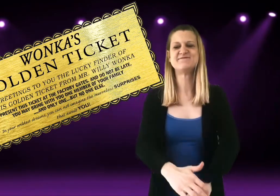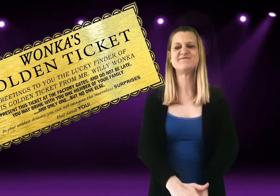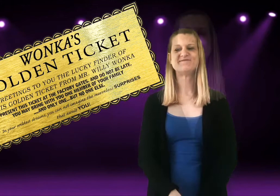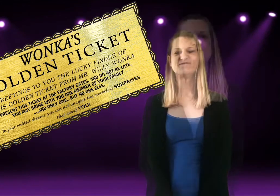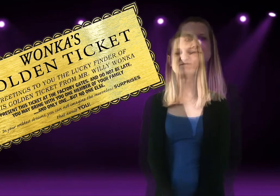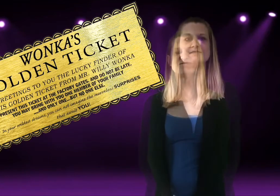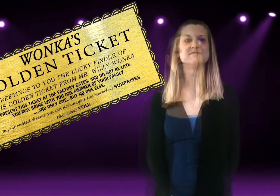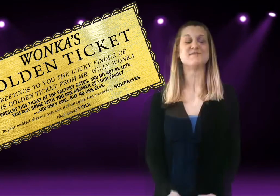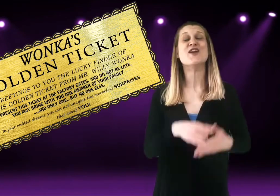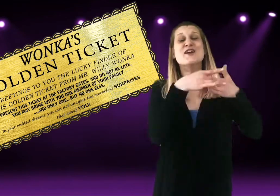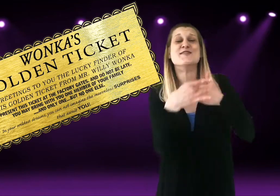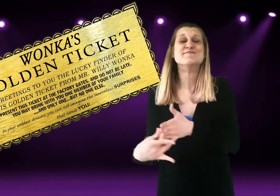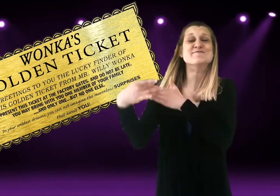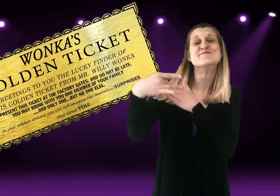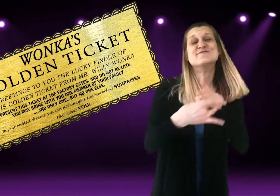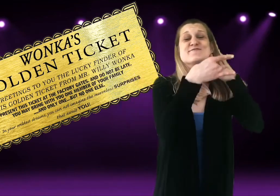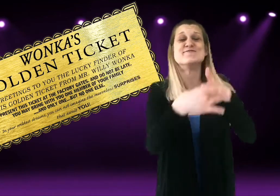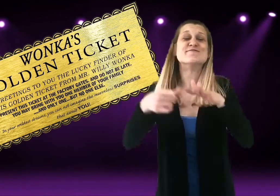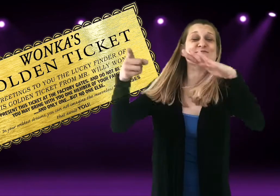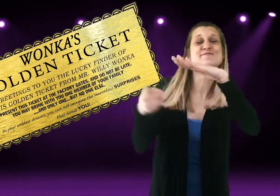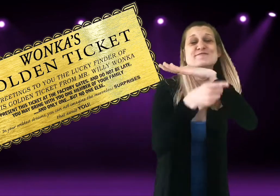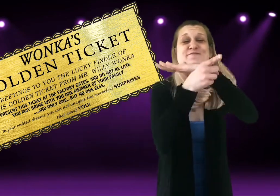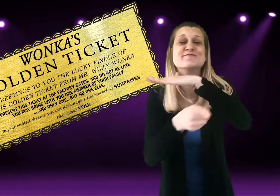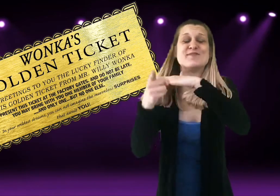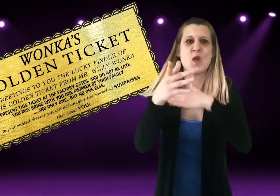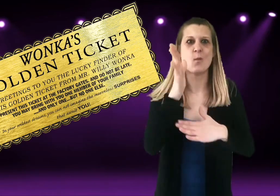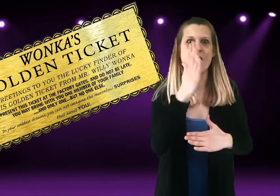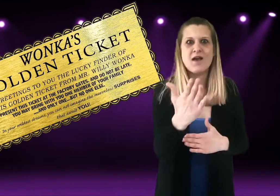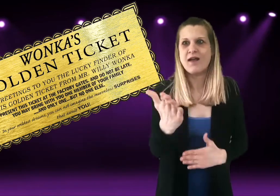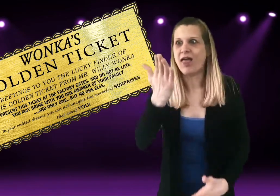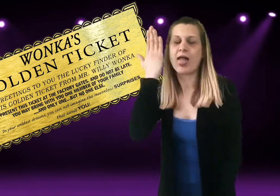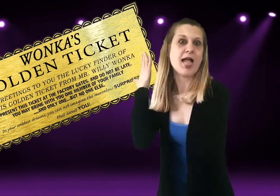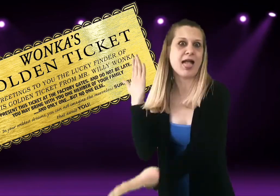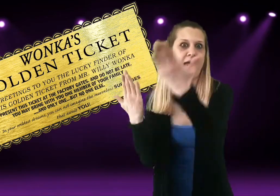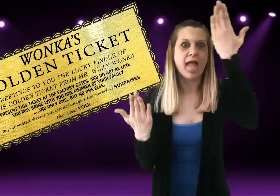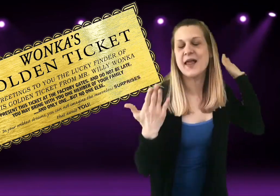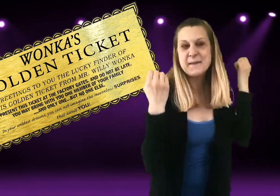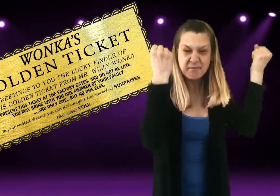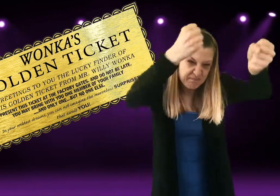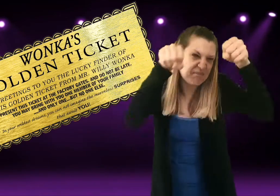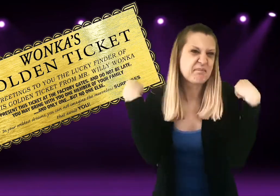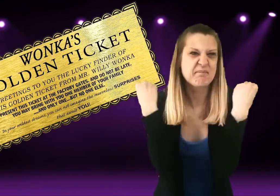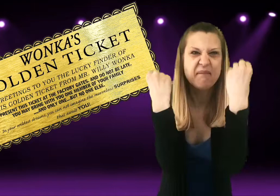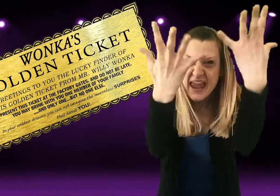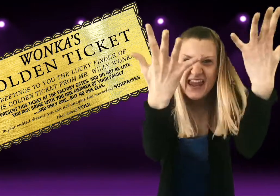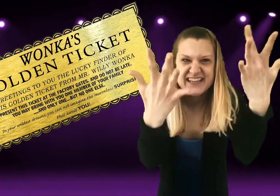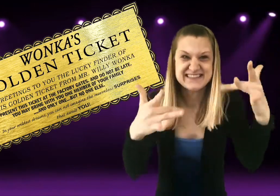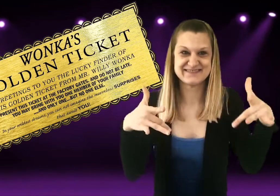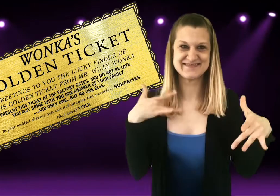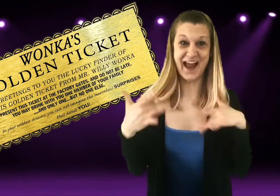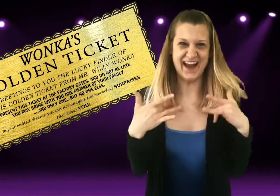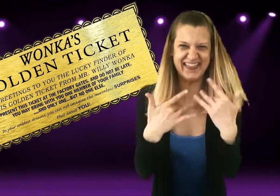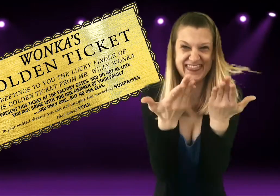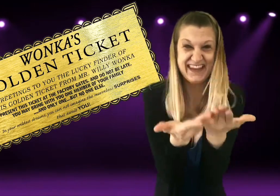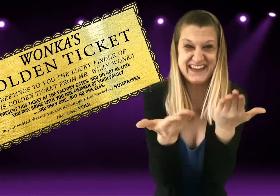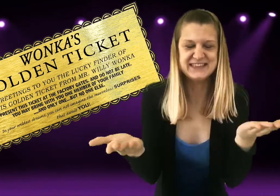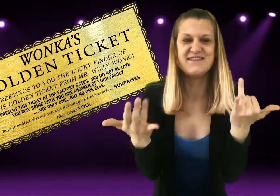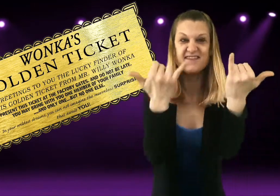In our tour, I trust you will be astonished by many surprises and fun events.